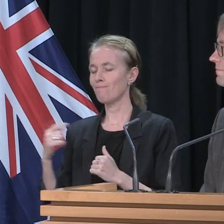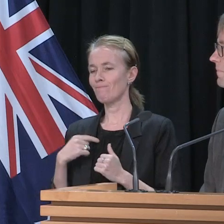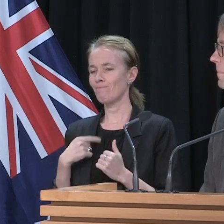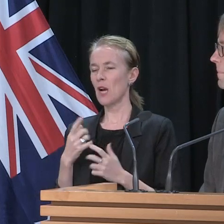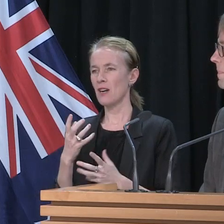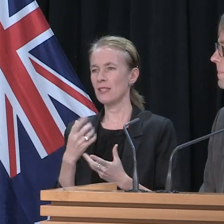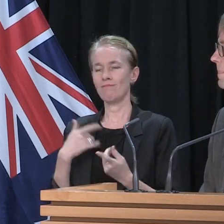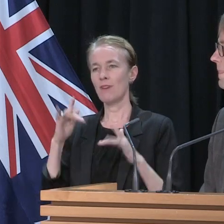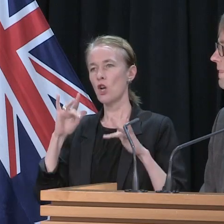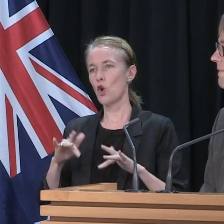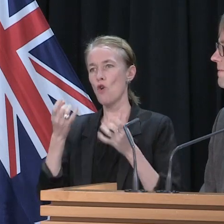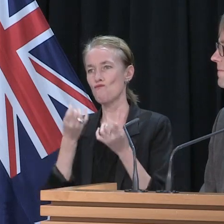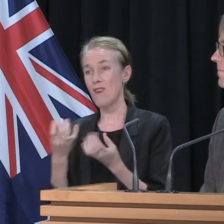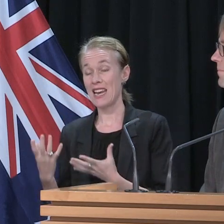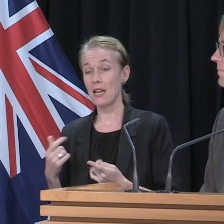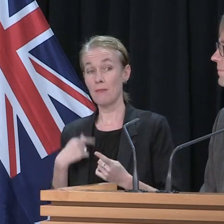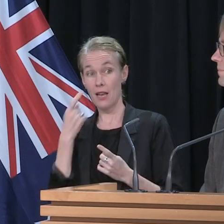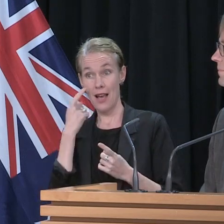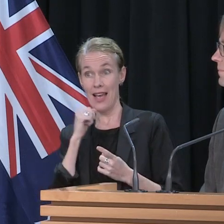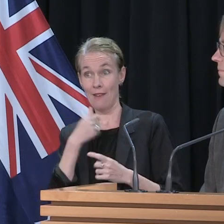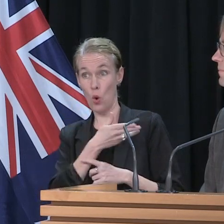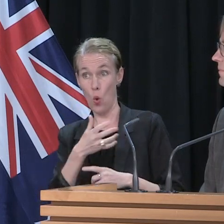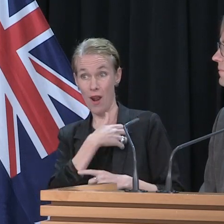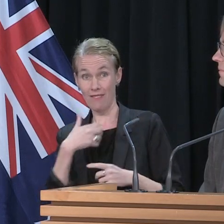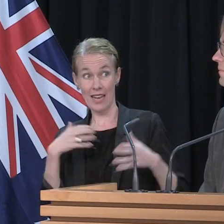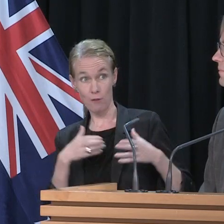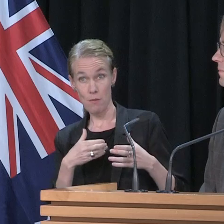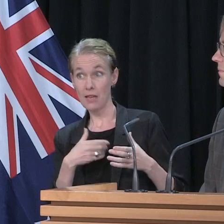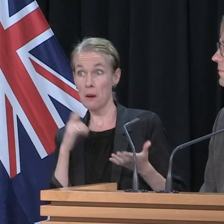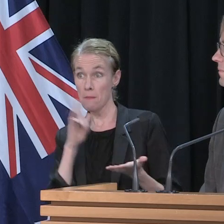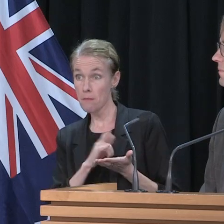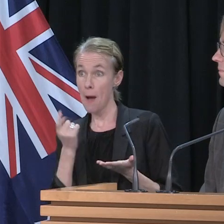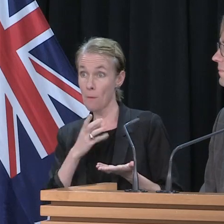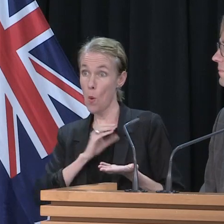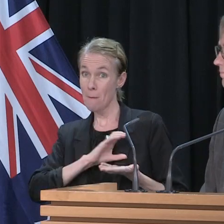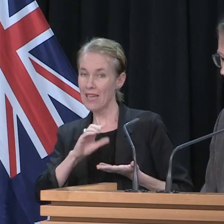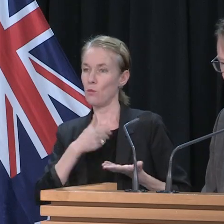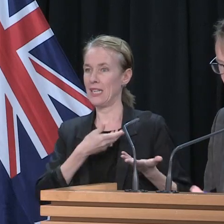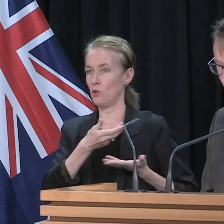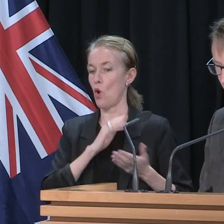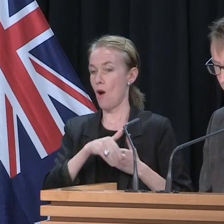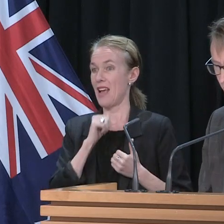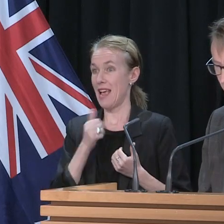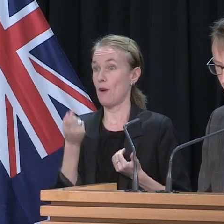Within the next week or two I should be able to say more on that. I need to potentially if they want to